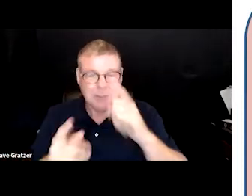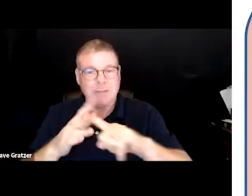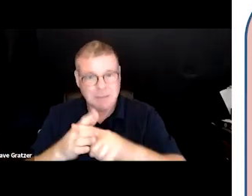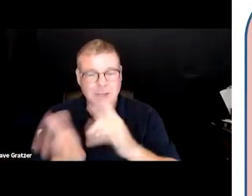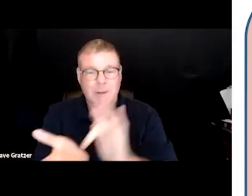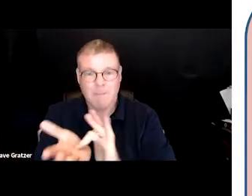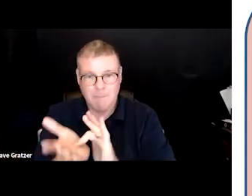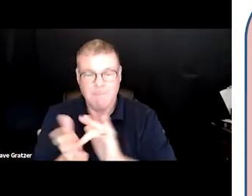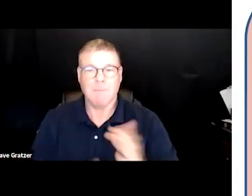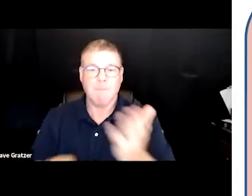before they leave jail.